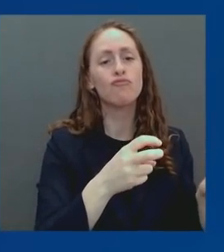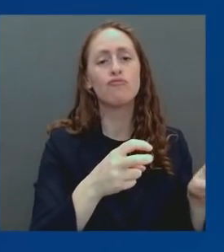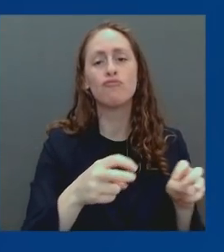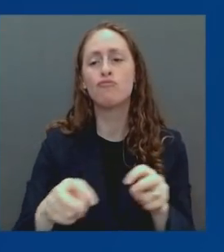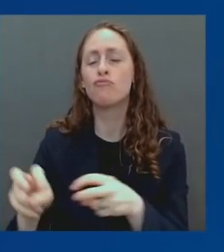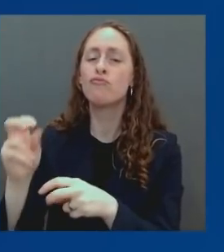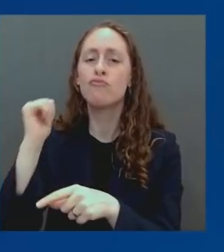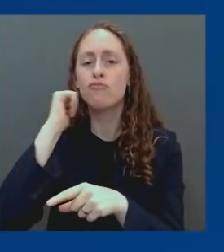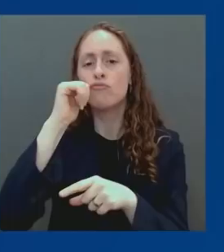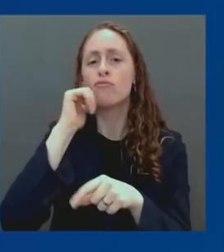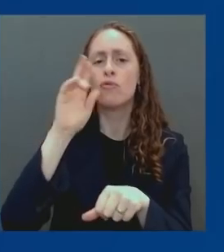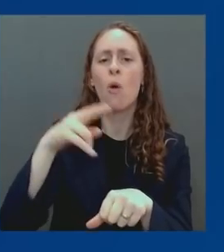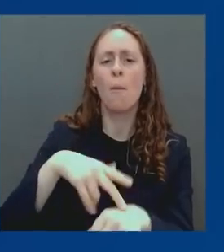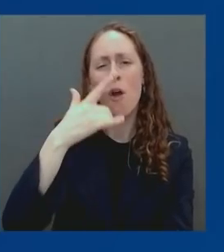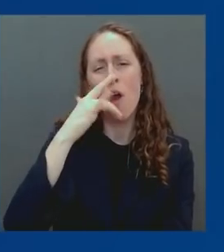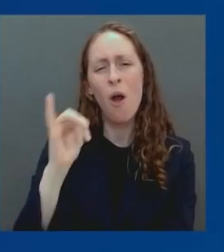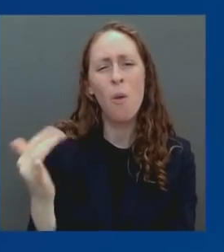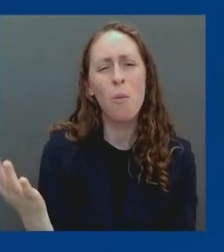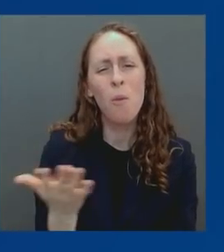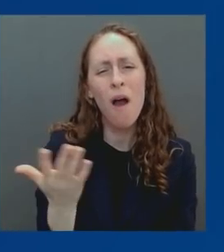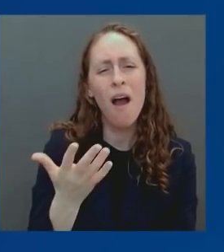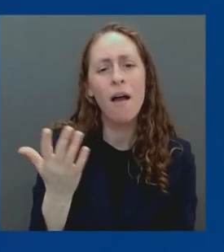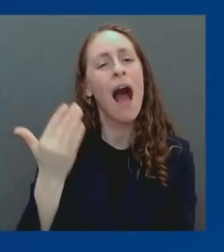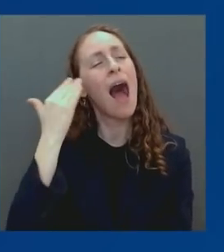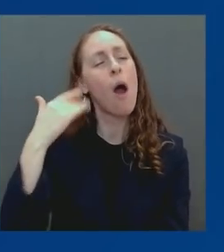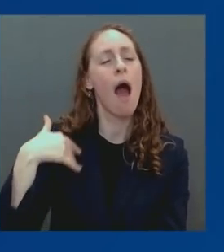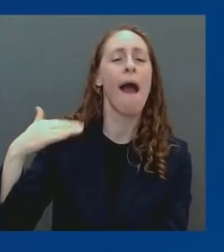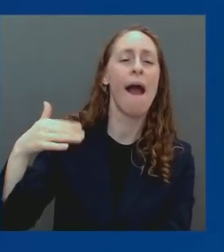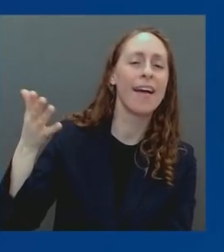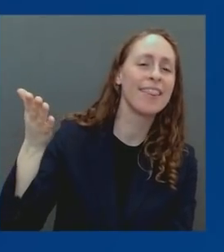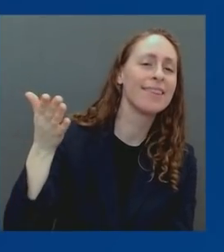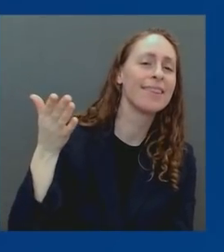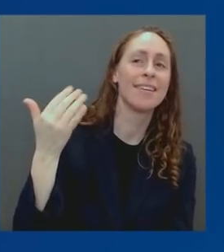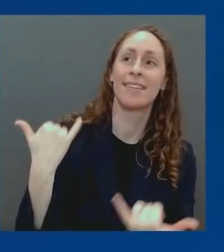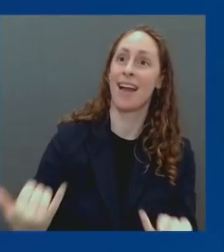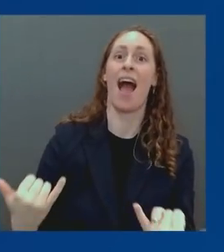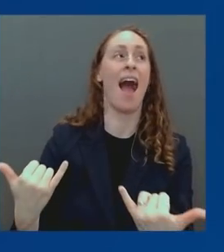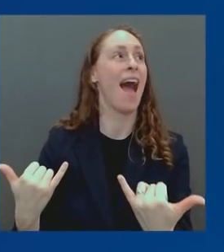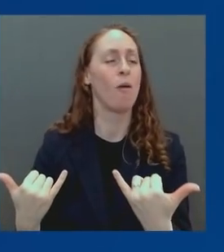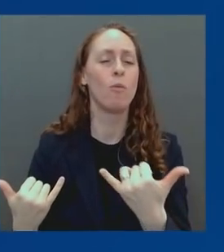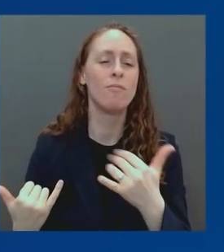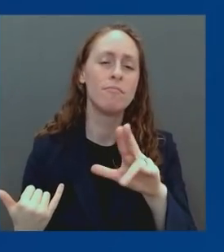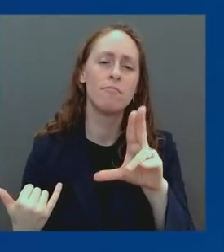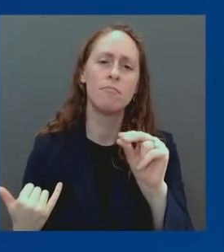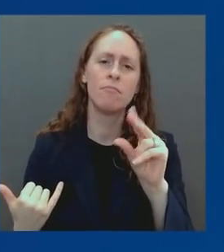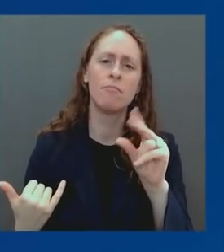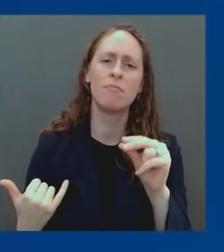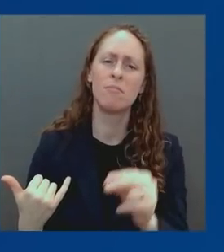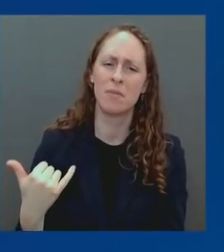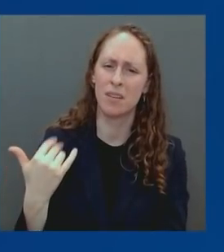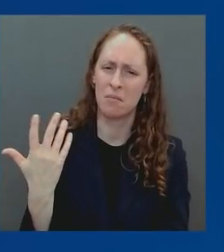But my question is: When might we see such guidance? And can you give us any insight into